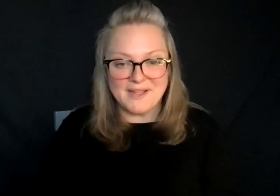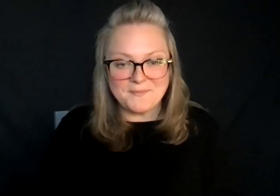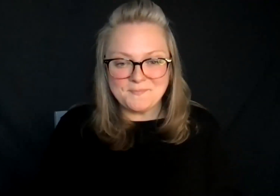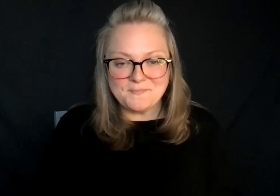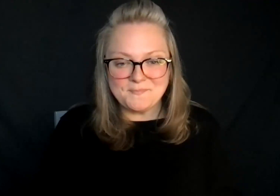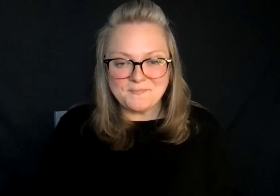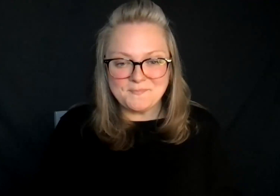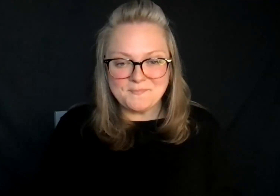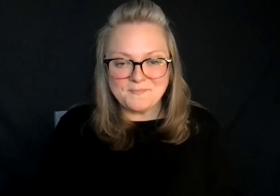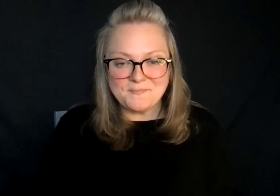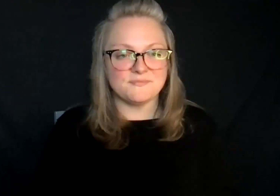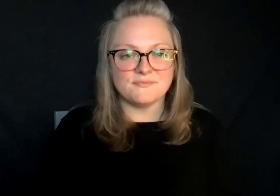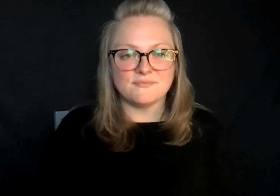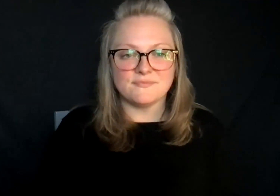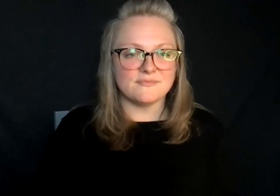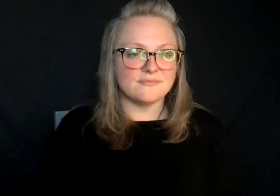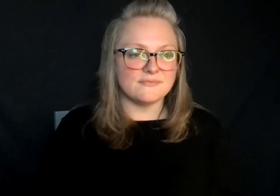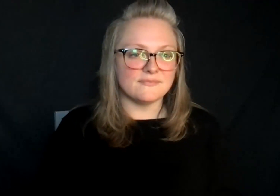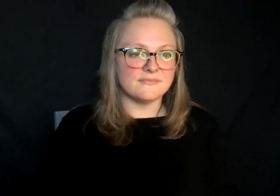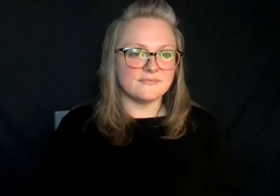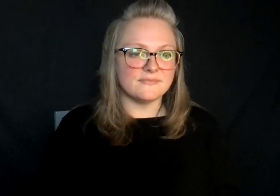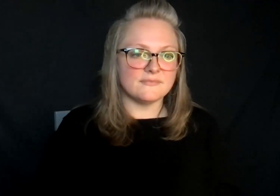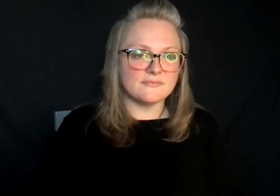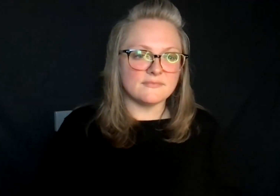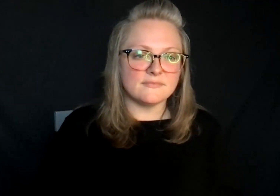WITH HAS A ROOMMATE WHO IS ALSO USING DRUGS, SO I'VE TRIED TO TALK TO